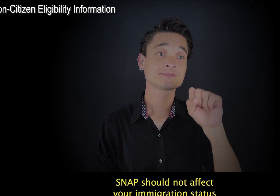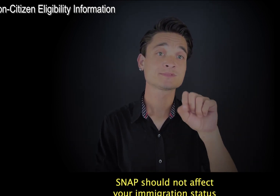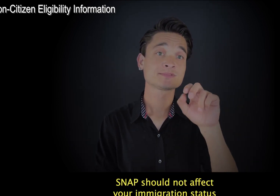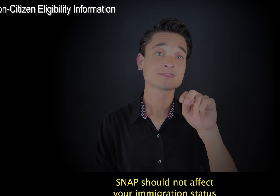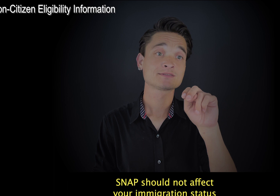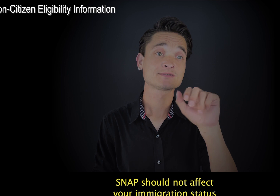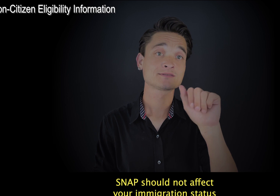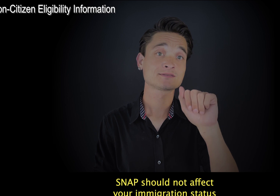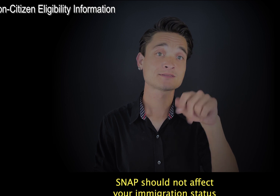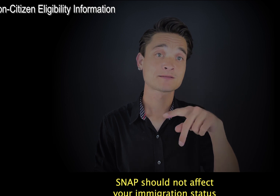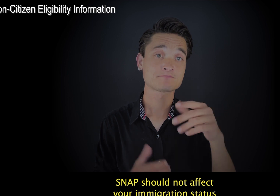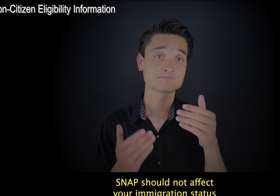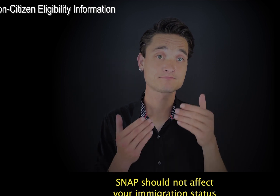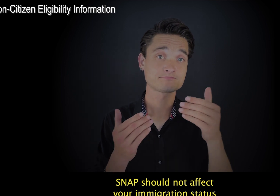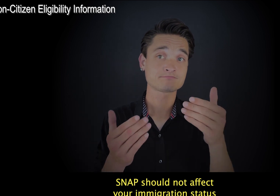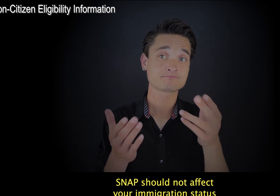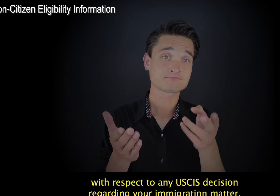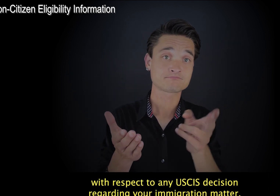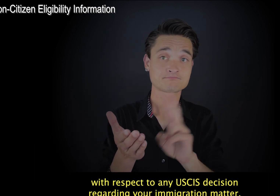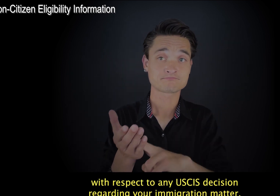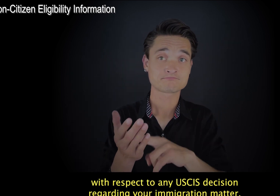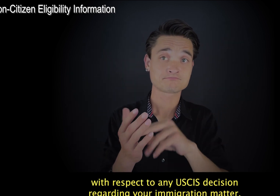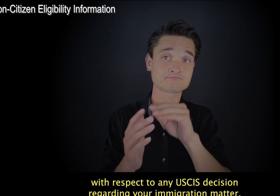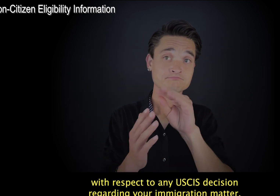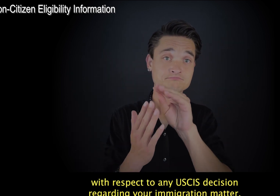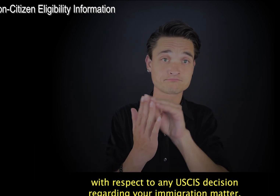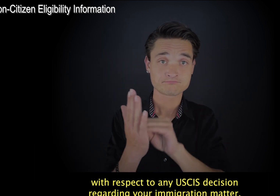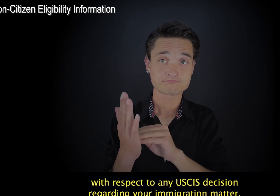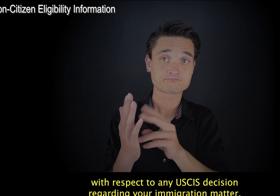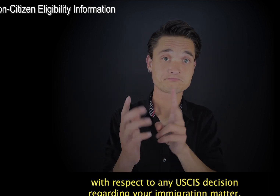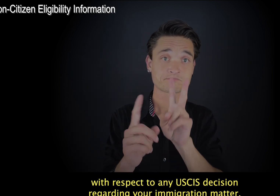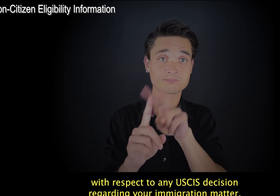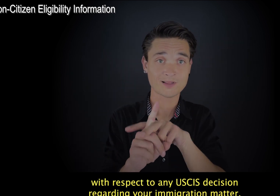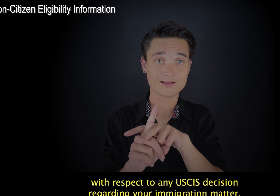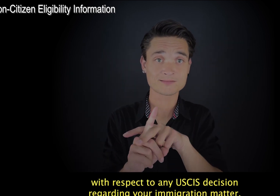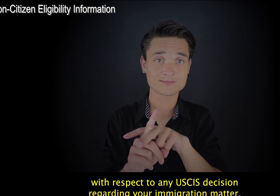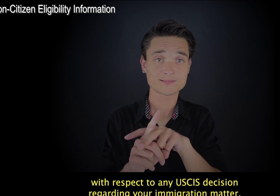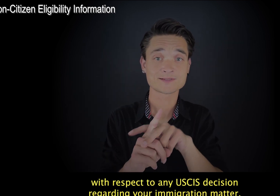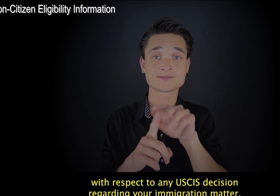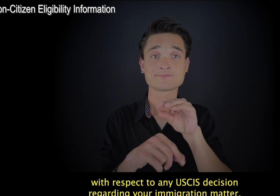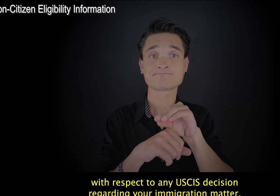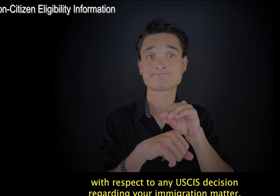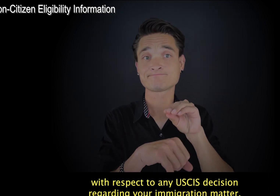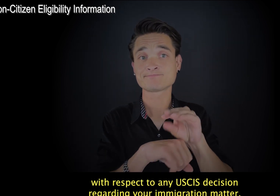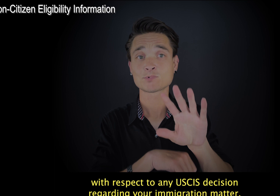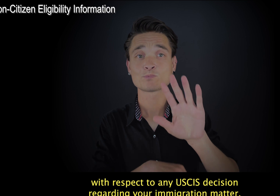SNAP should not affect your immigration status with respect to any USCIS decision regarding your immigration matter.